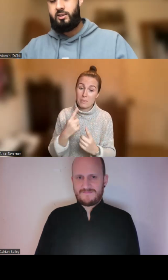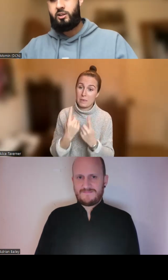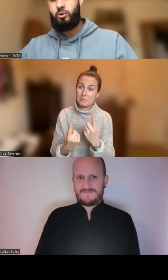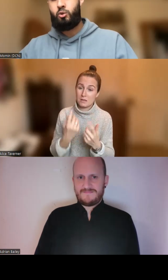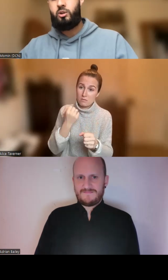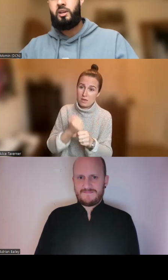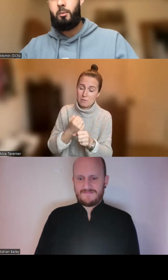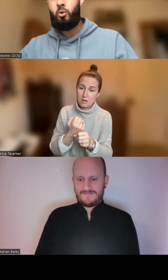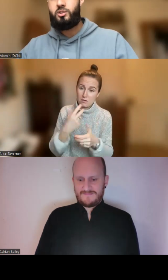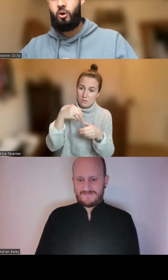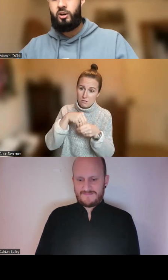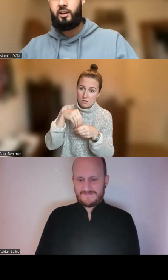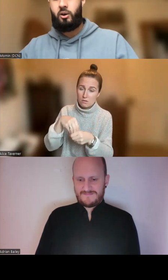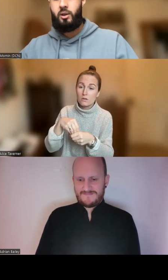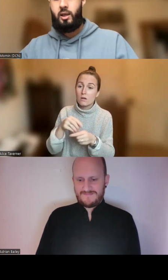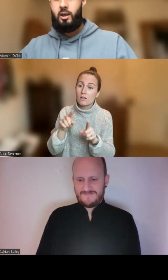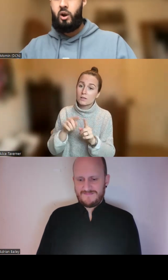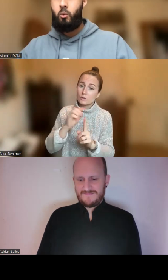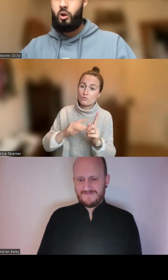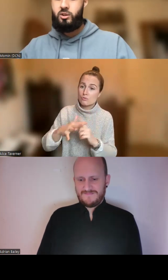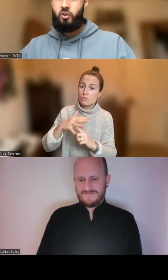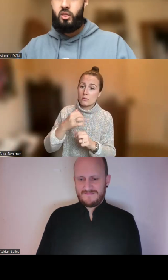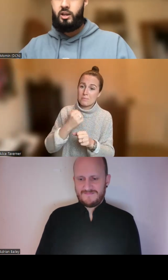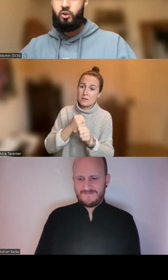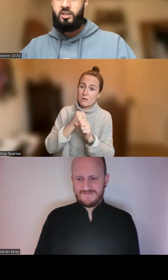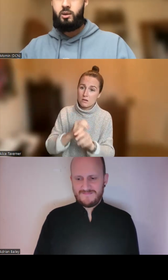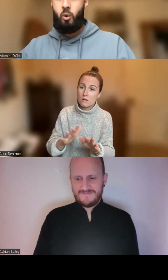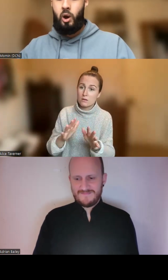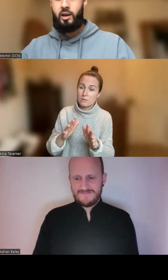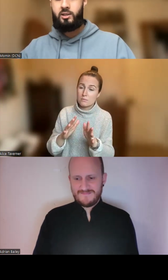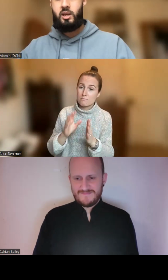as actual social media posts on TikTok. Once you've done that, you can see what works,